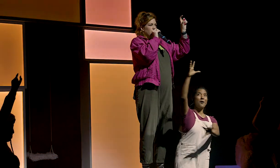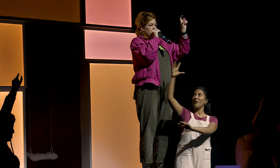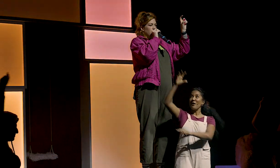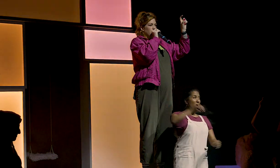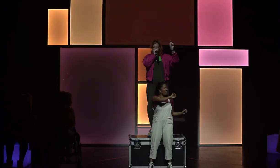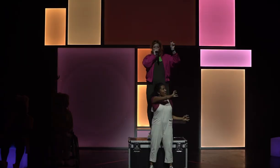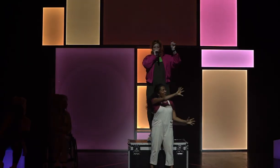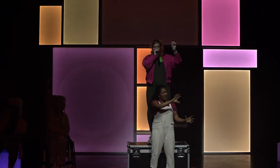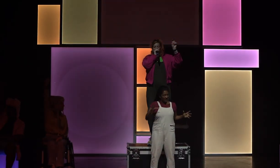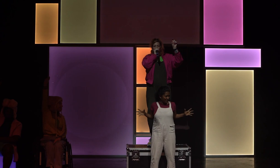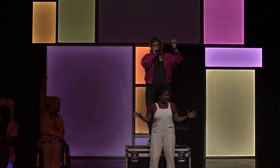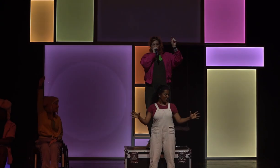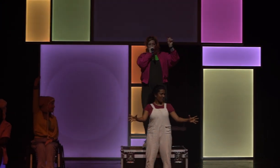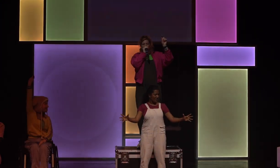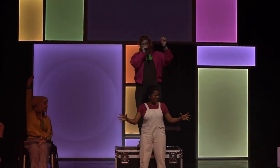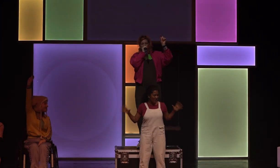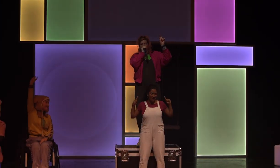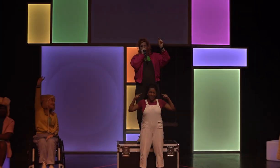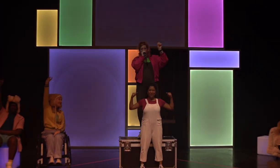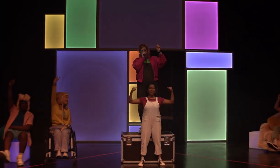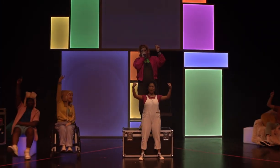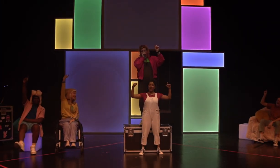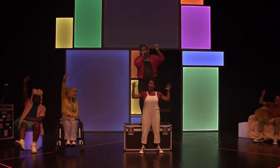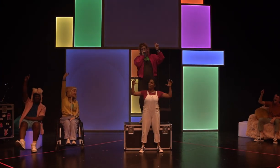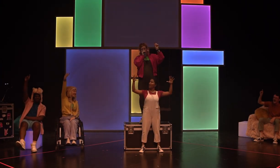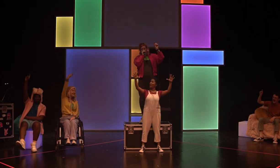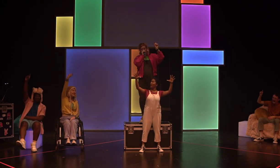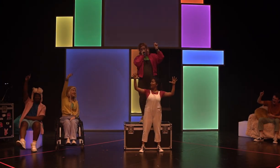High Times and Dirty Monsters! [ # GRACE BEATBOXES ]